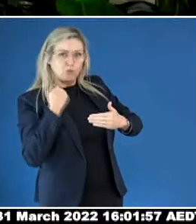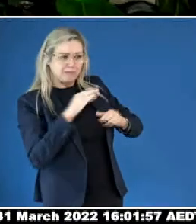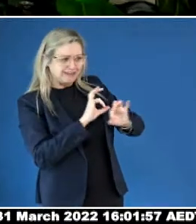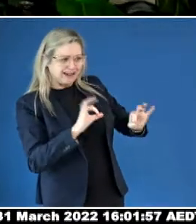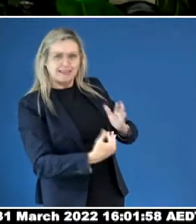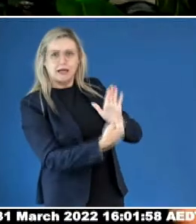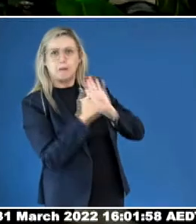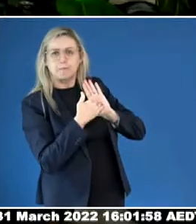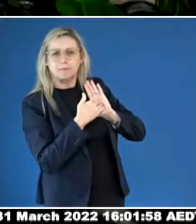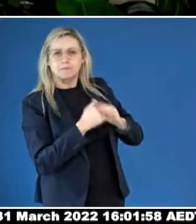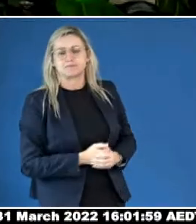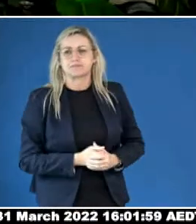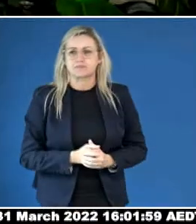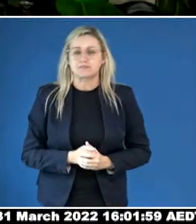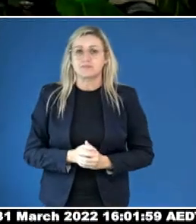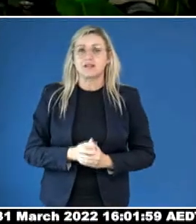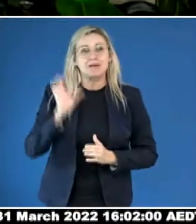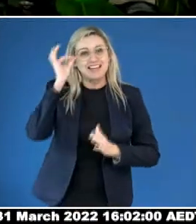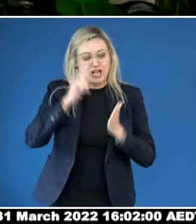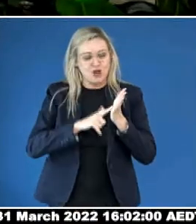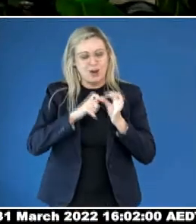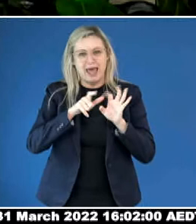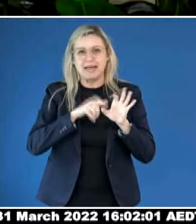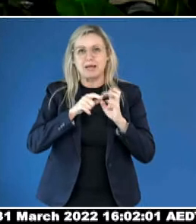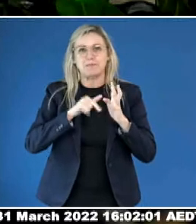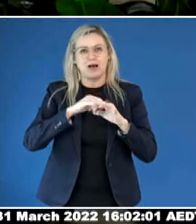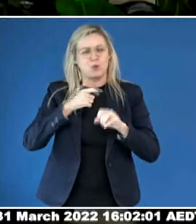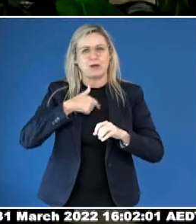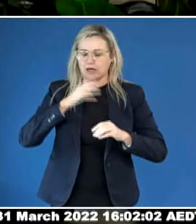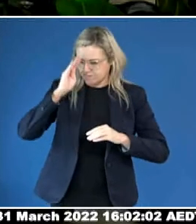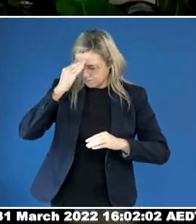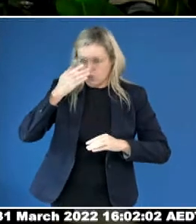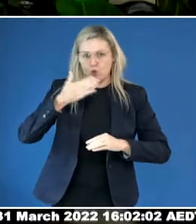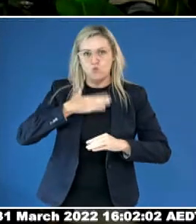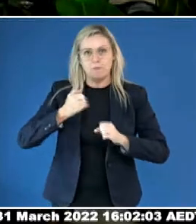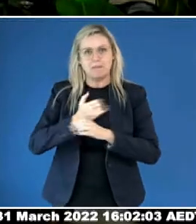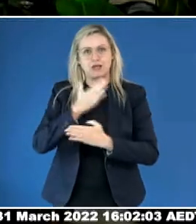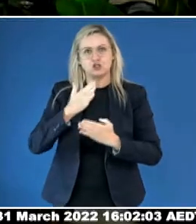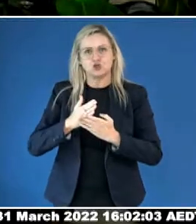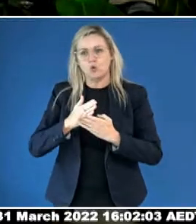As I said today, Yellow Ladybugs is committed to changing the system, and we decided to